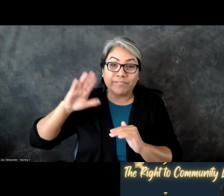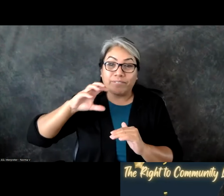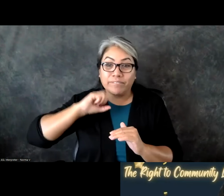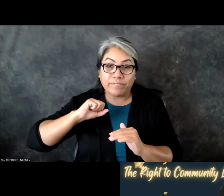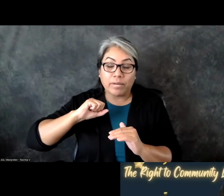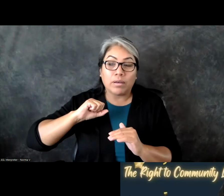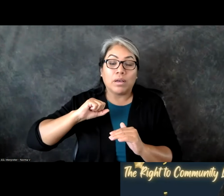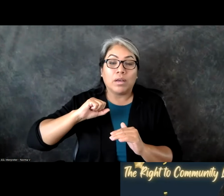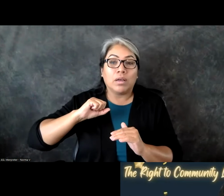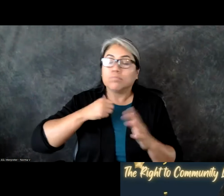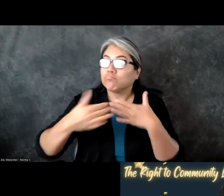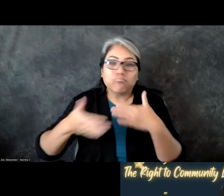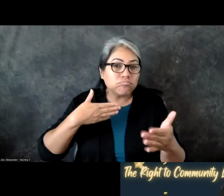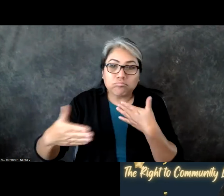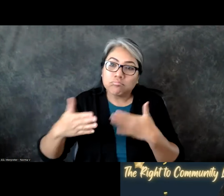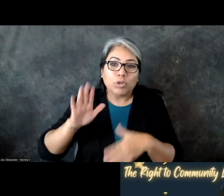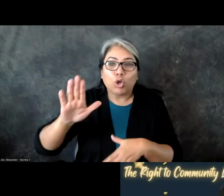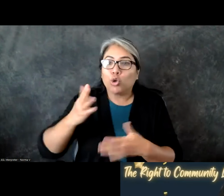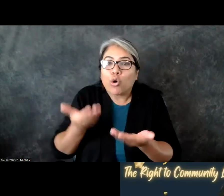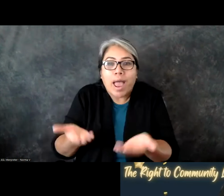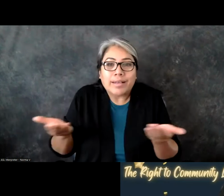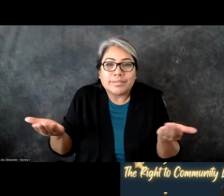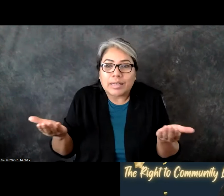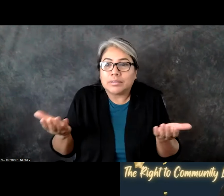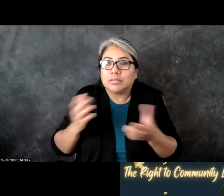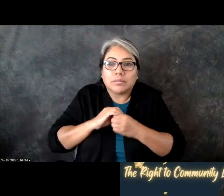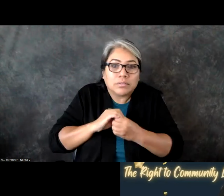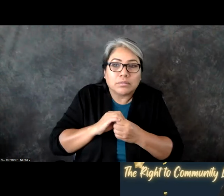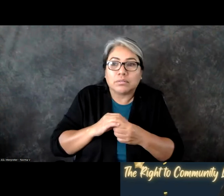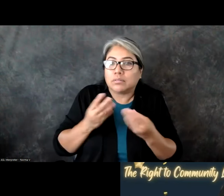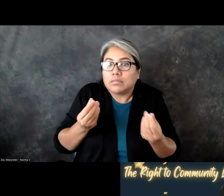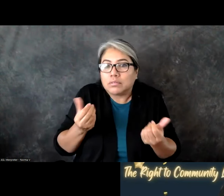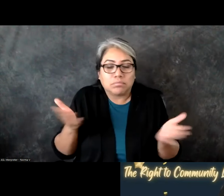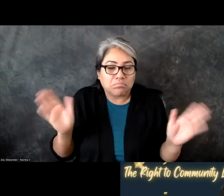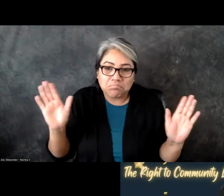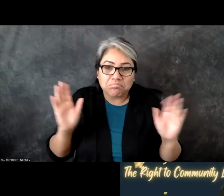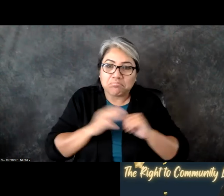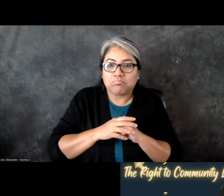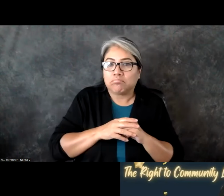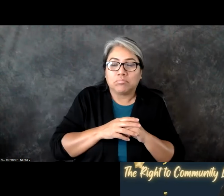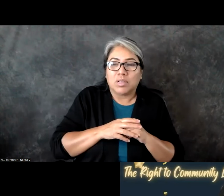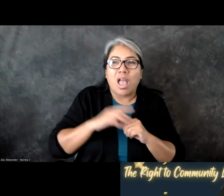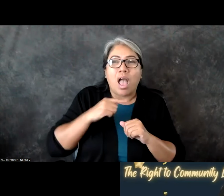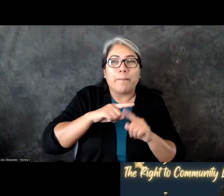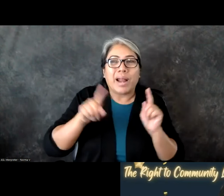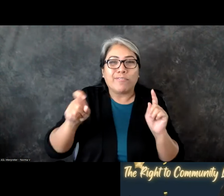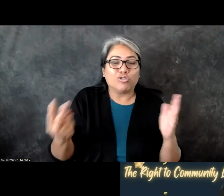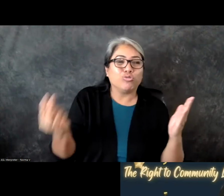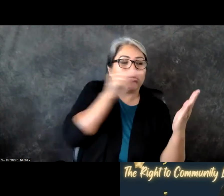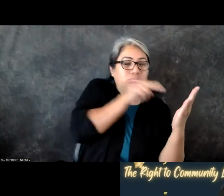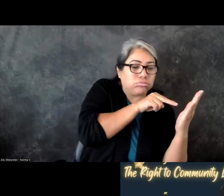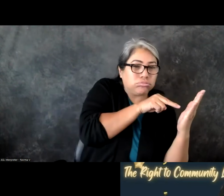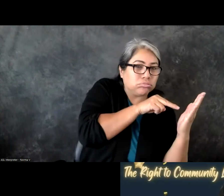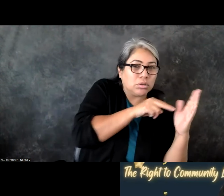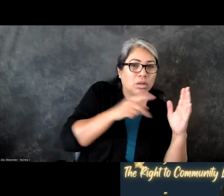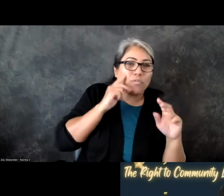understanding that it actually depends on your age. If you